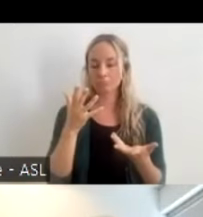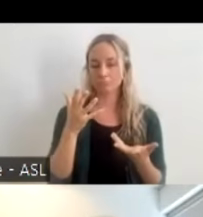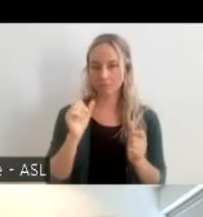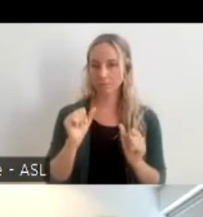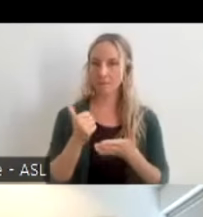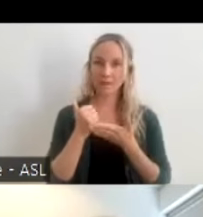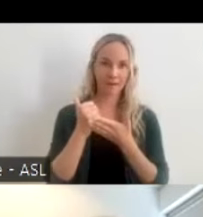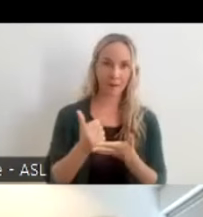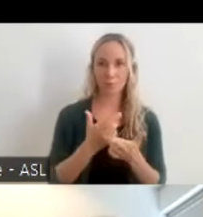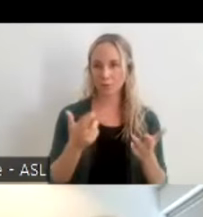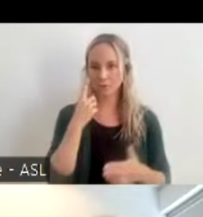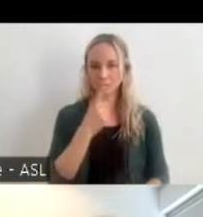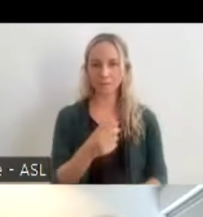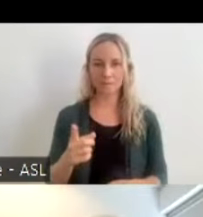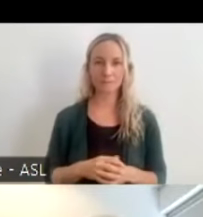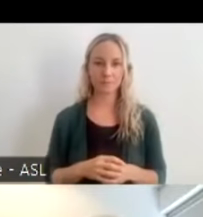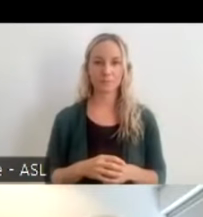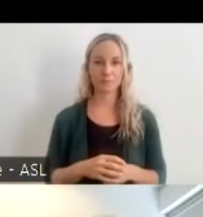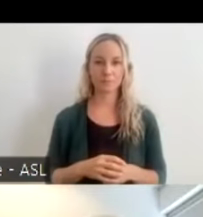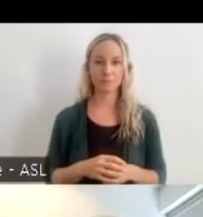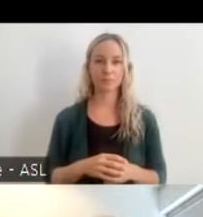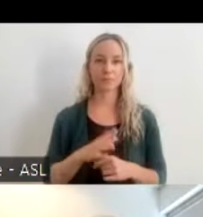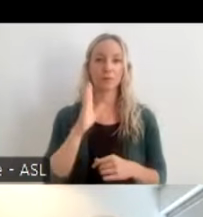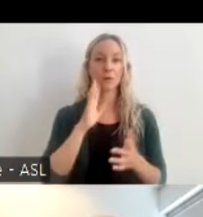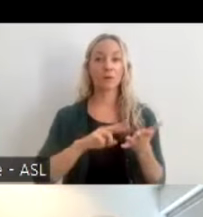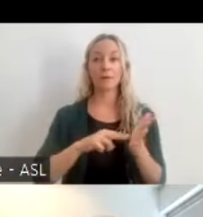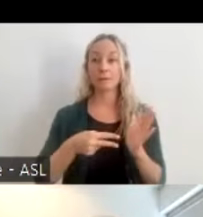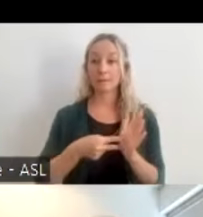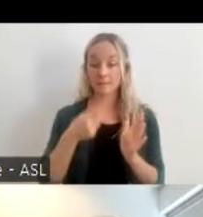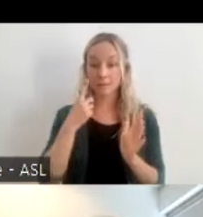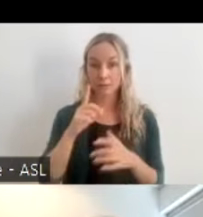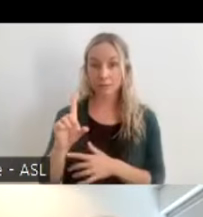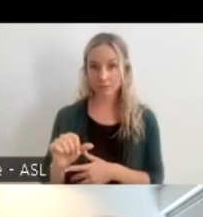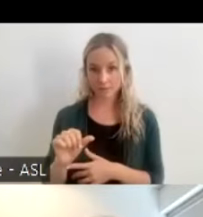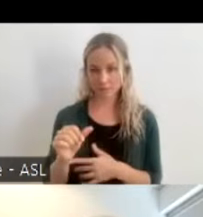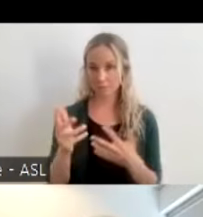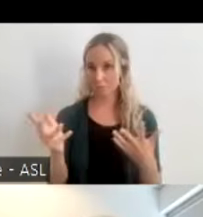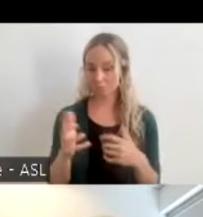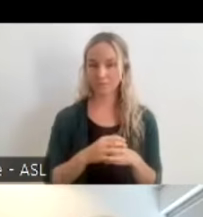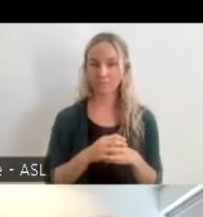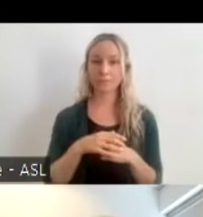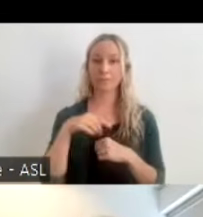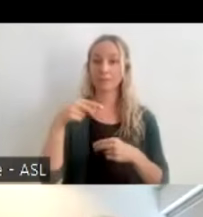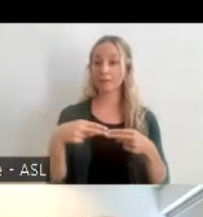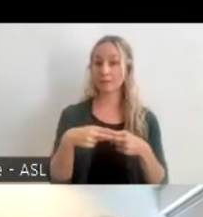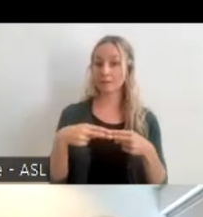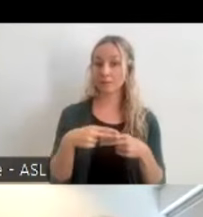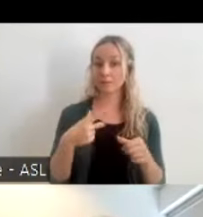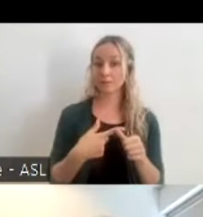this slide comes from the statutory definition of disability, And it's a physical, mental, or medical